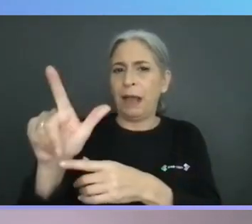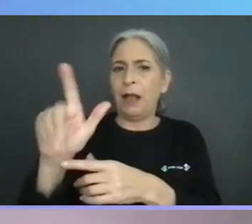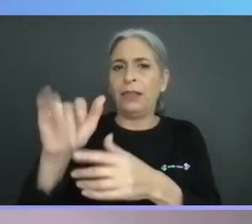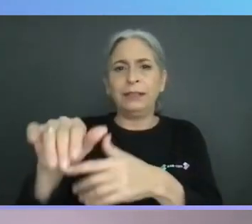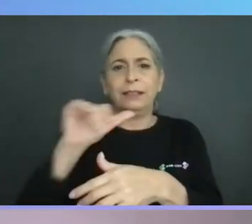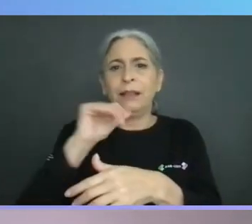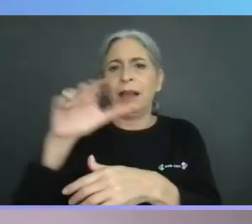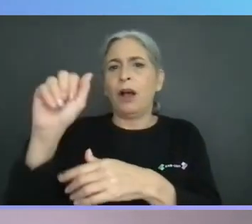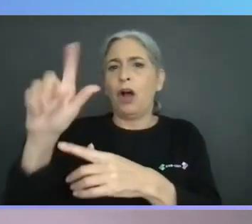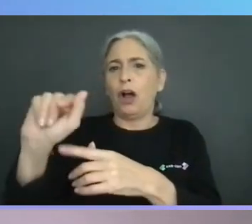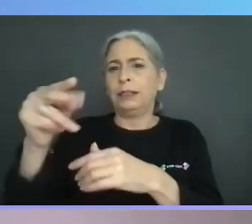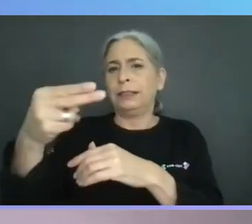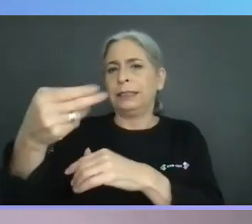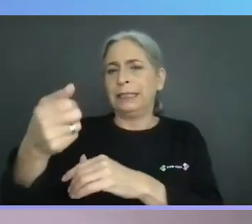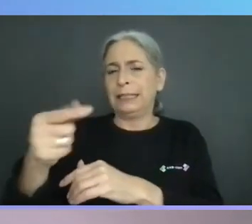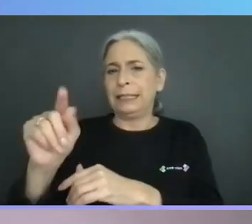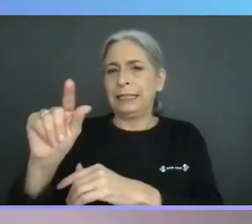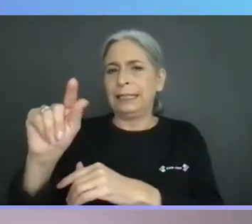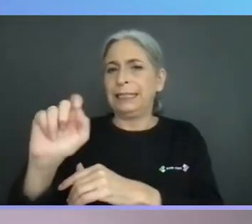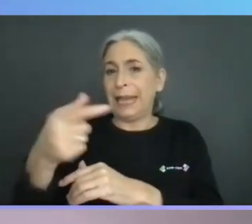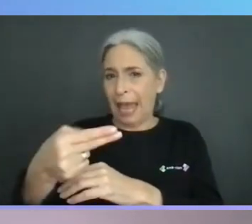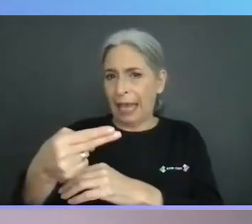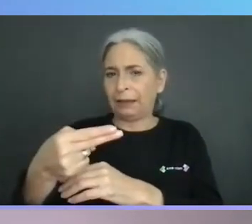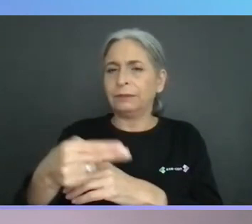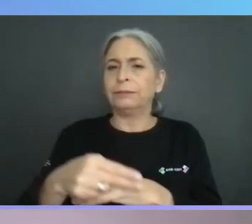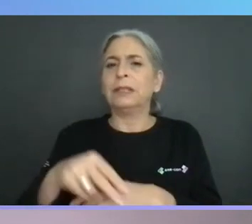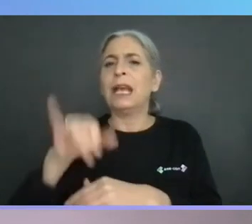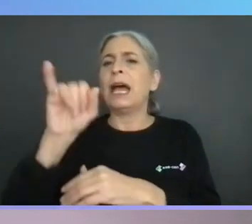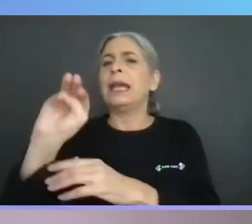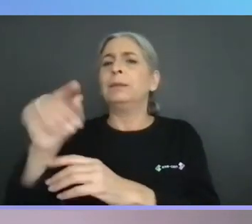image element caption. So text that's adjacent to and